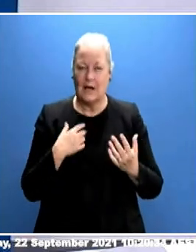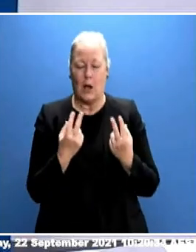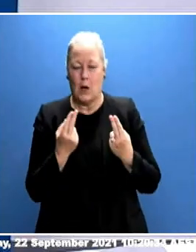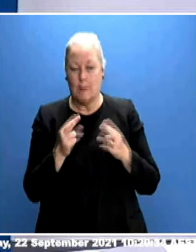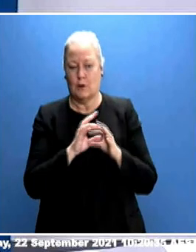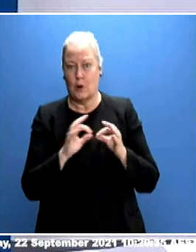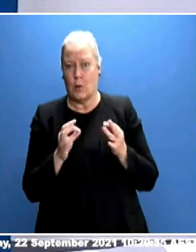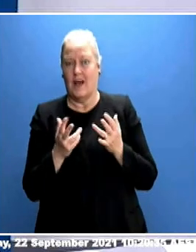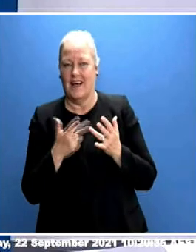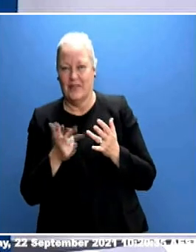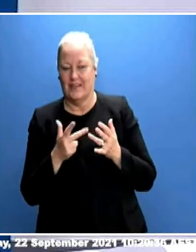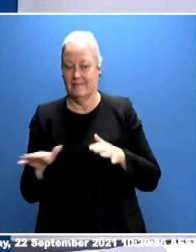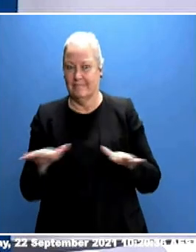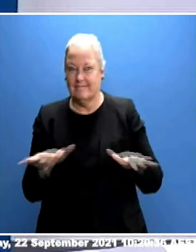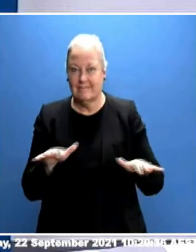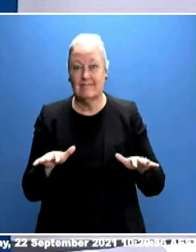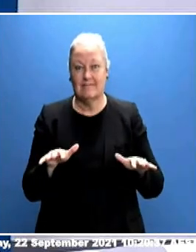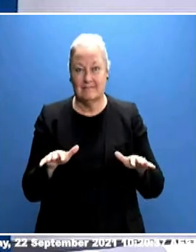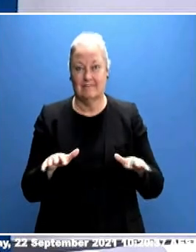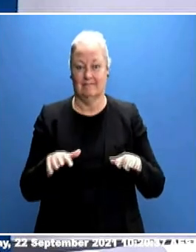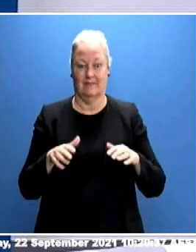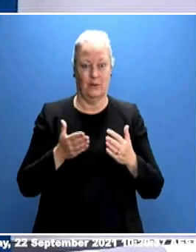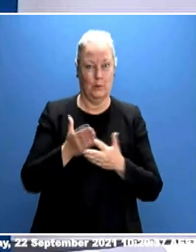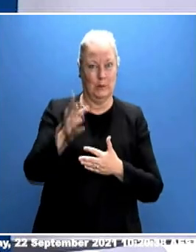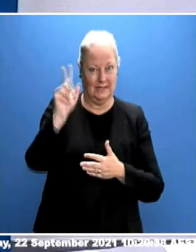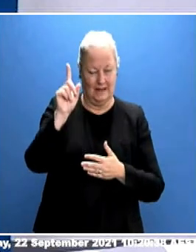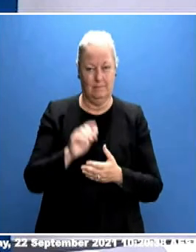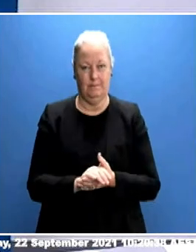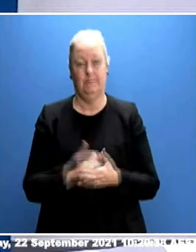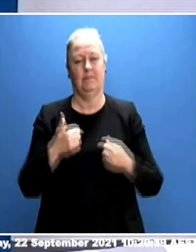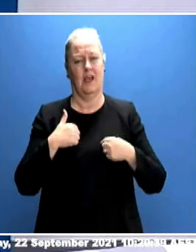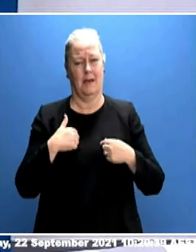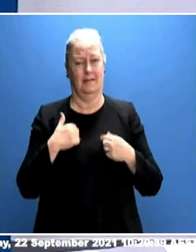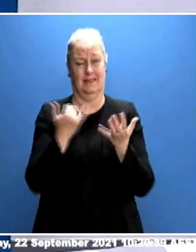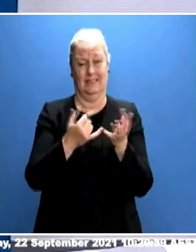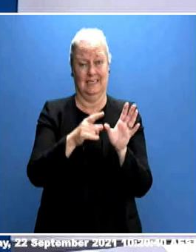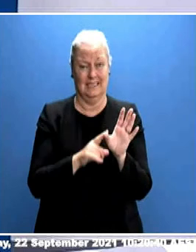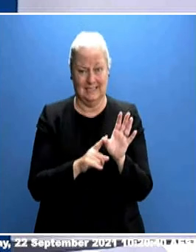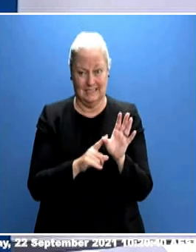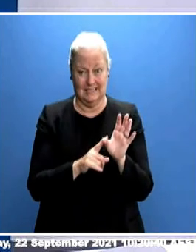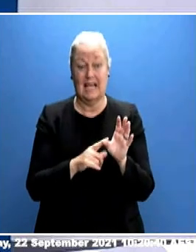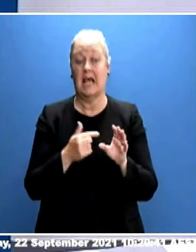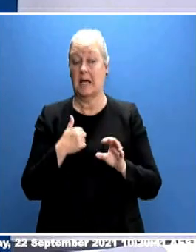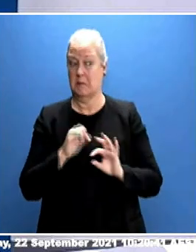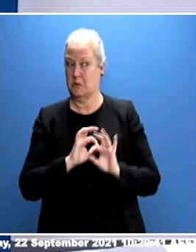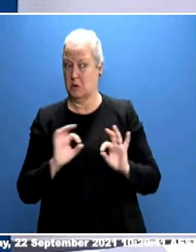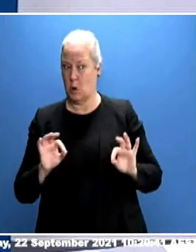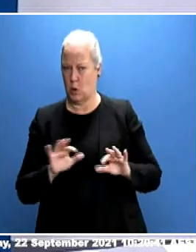no more earthquakes in Melbourne during the course of the day. I am in Sydney, we are so far earthquake-free, but of course